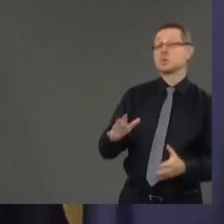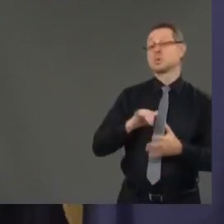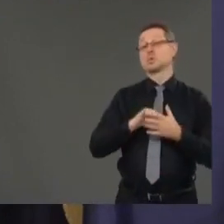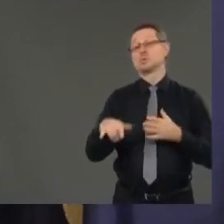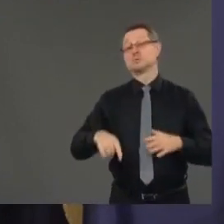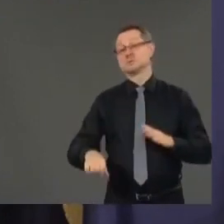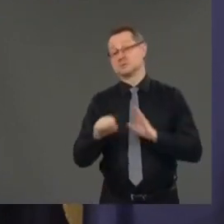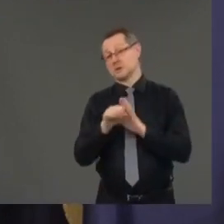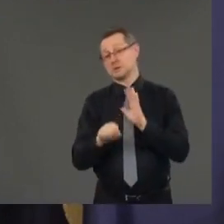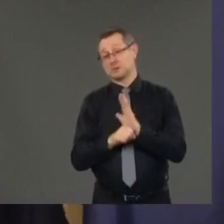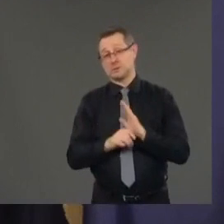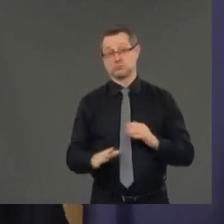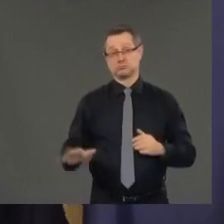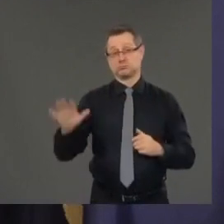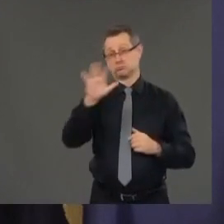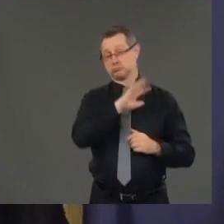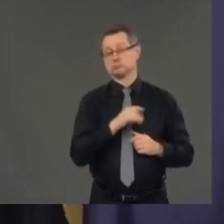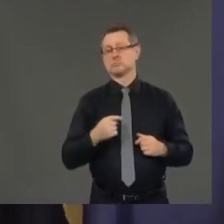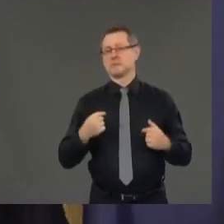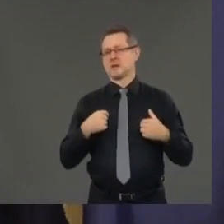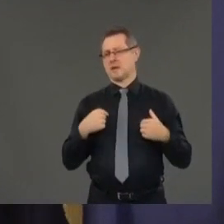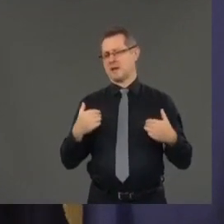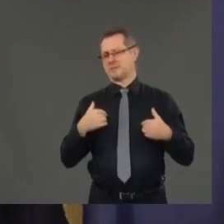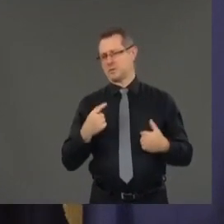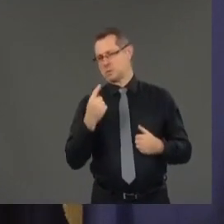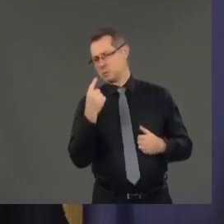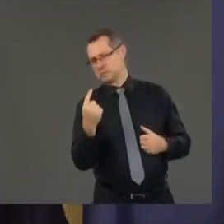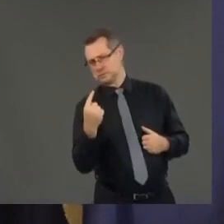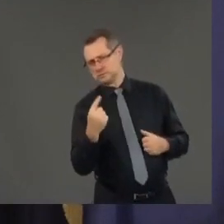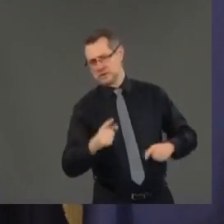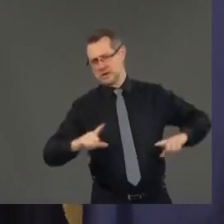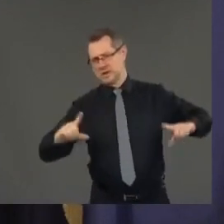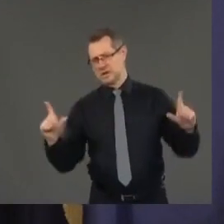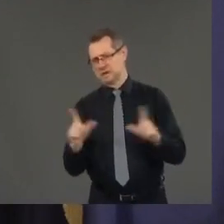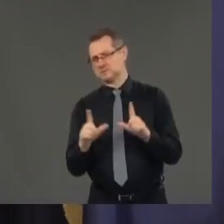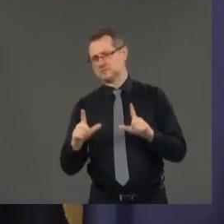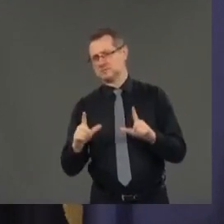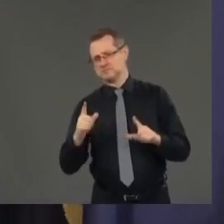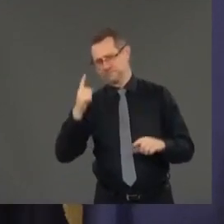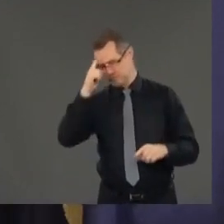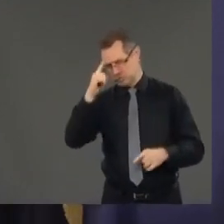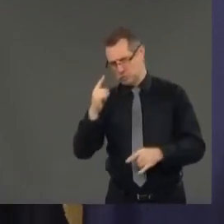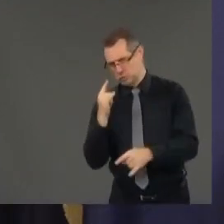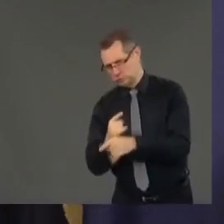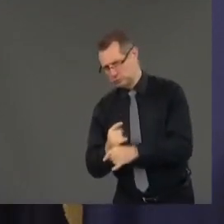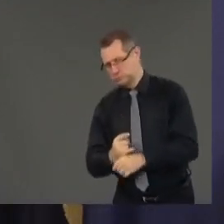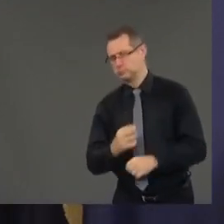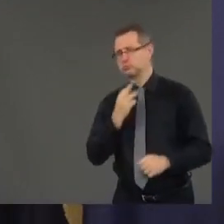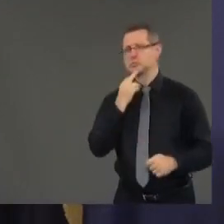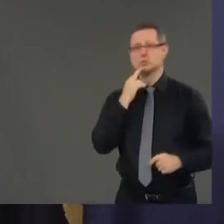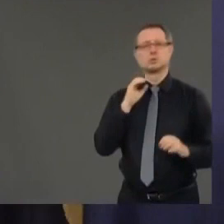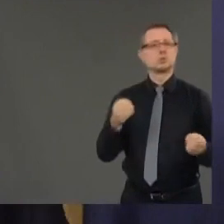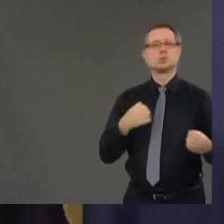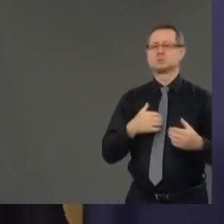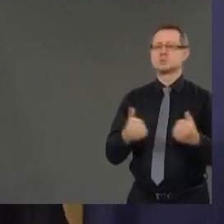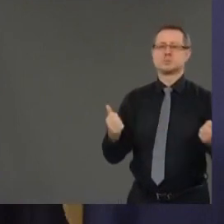NOT TO BELABOR THIS, IN NEW YORK STATE, WE HAVE ONE LICENSE FOR A